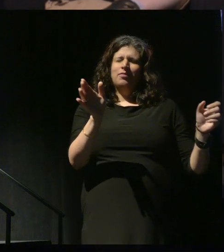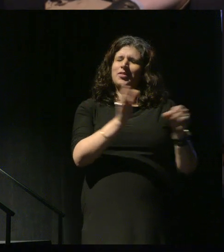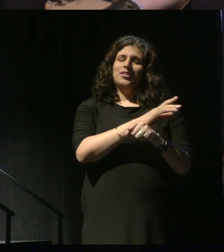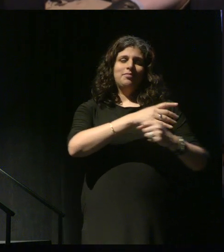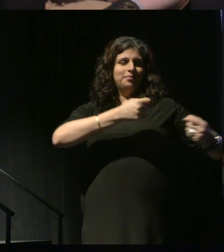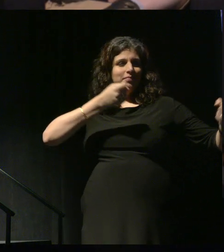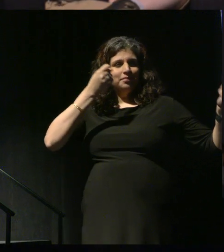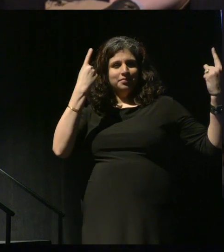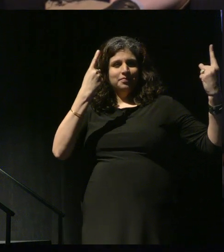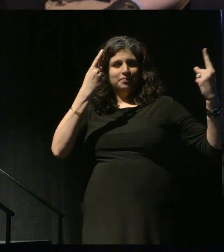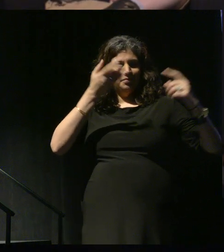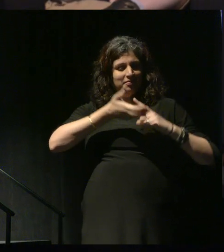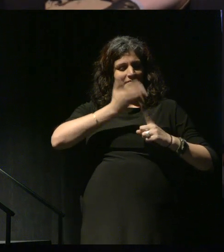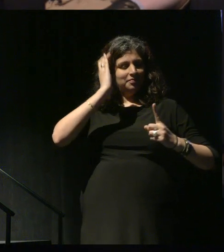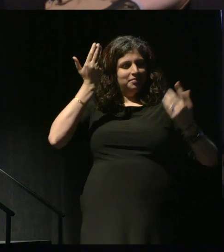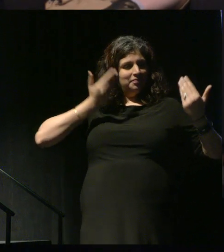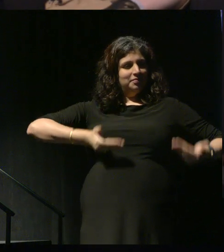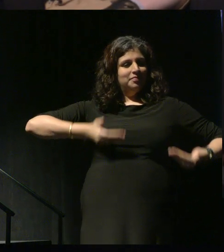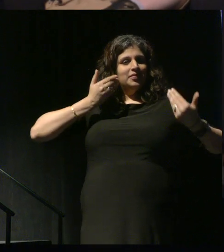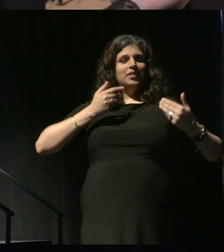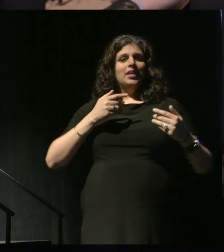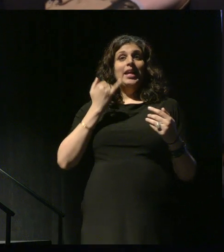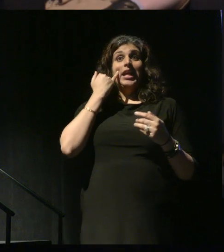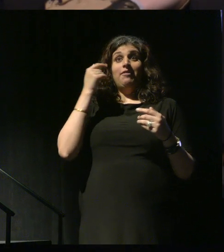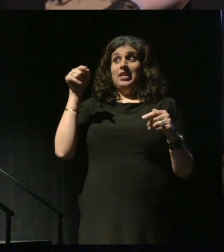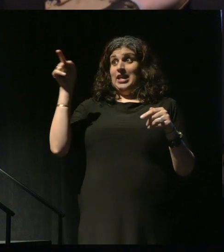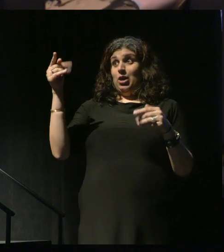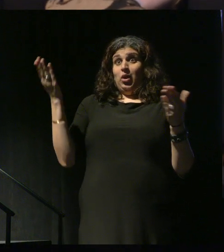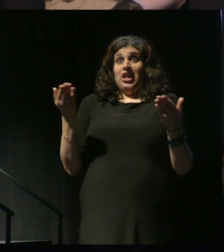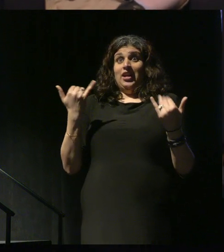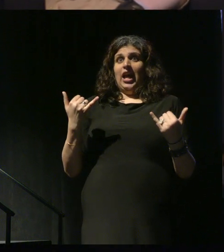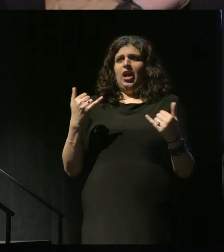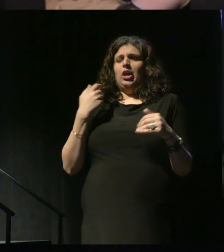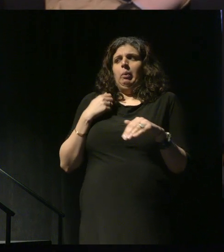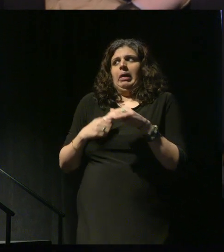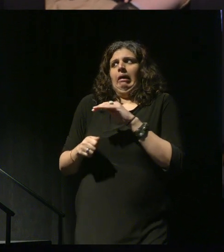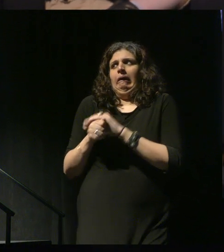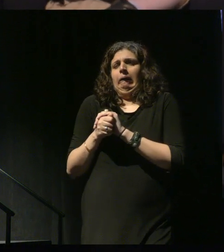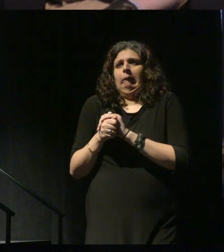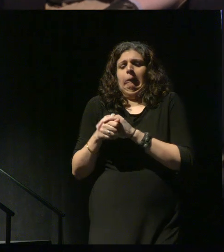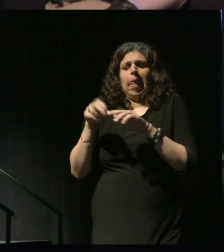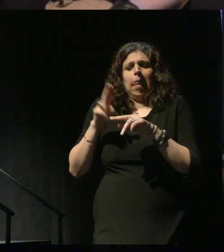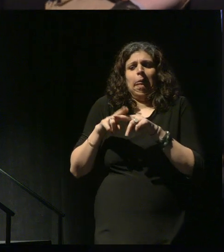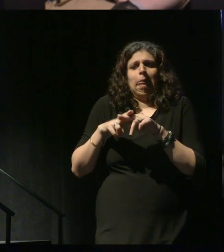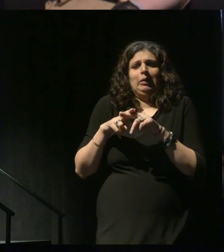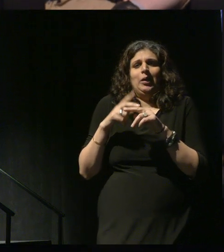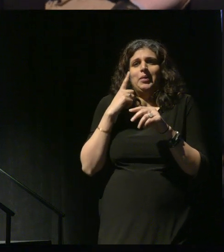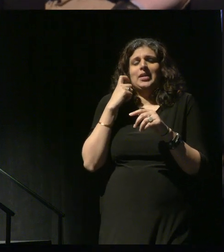And if he were here right now, he would be hiding under a chair because he's extremely shy.